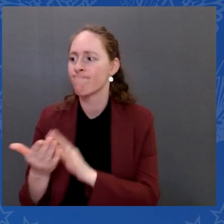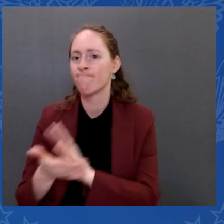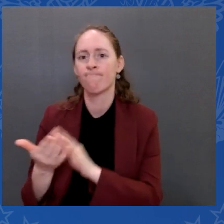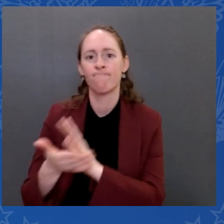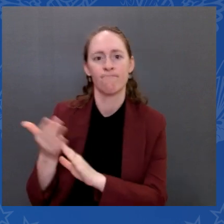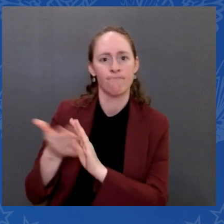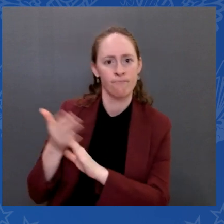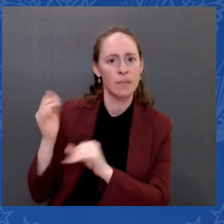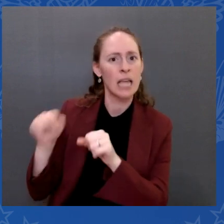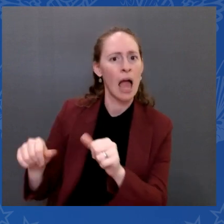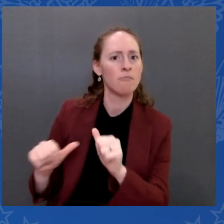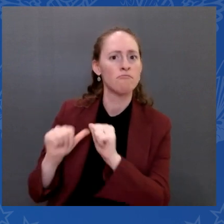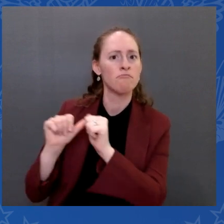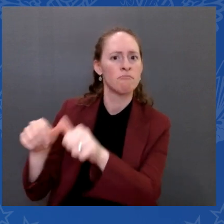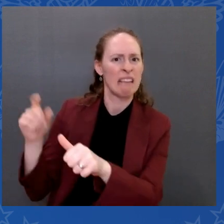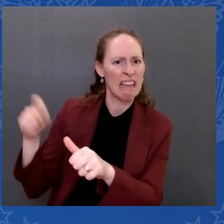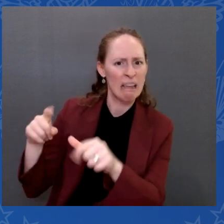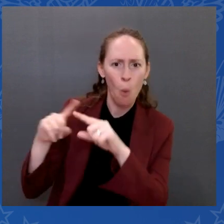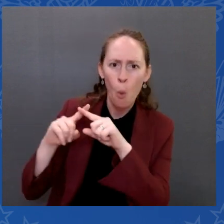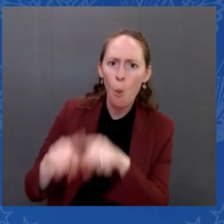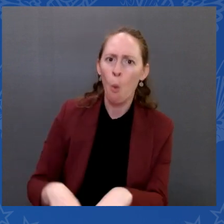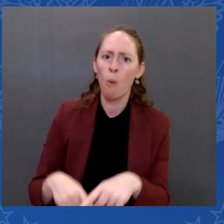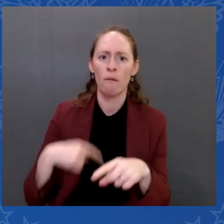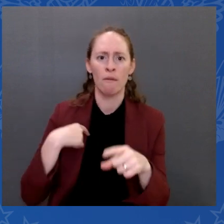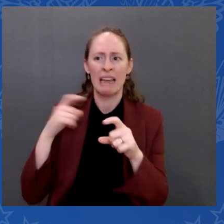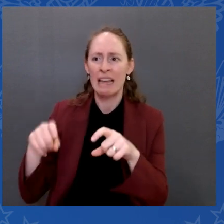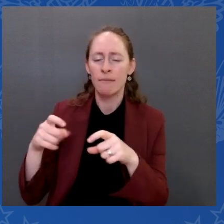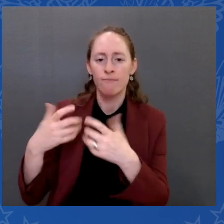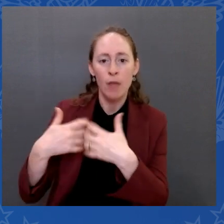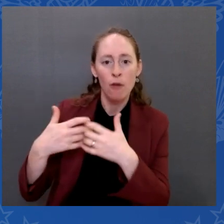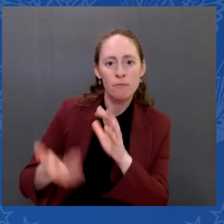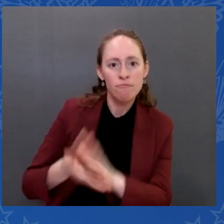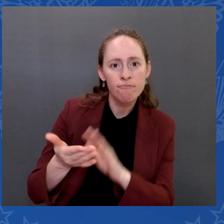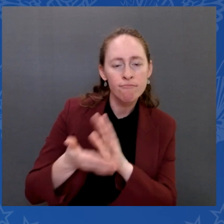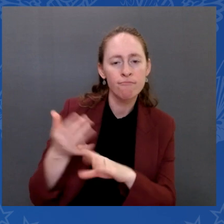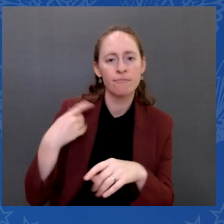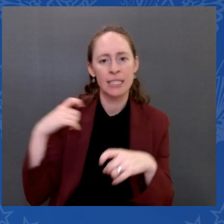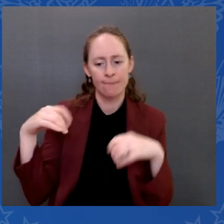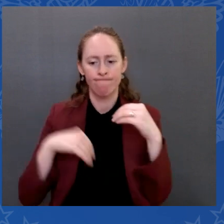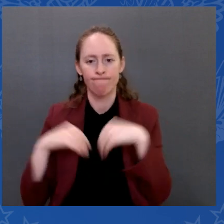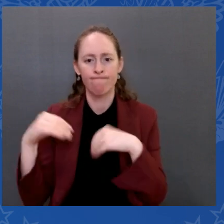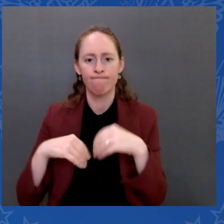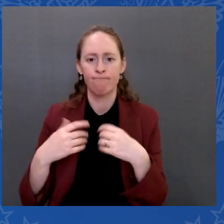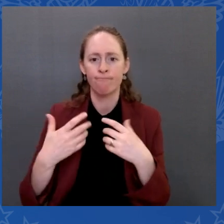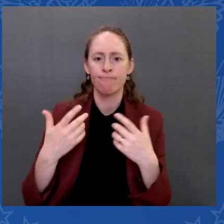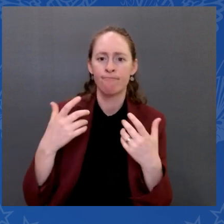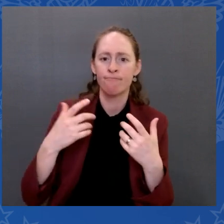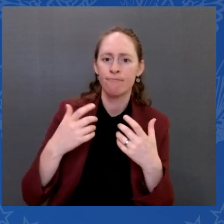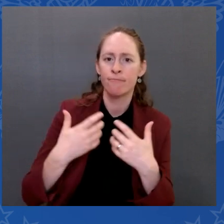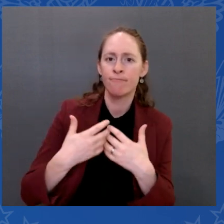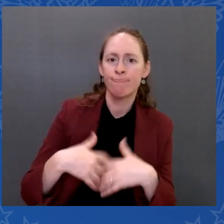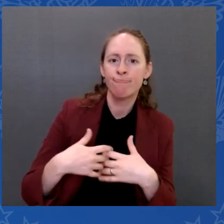in our engine systems that control emissions, even to make badges for our employees so that they can all come back to work.